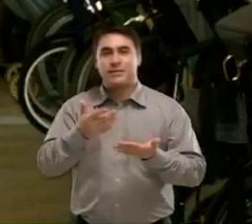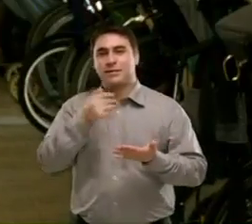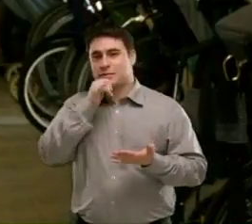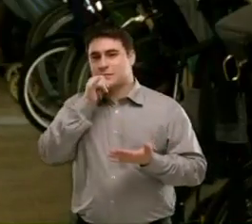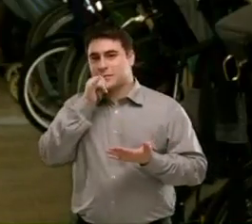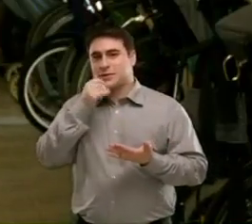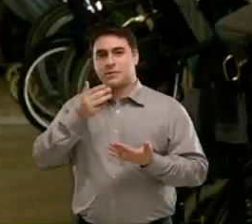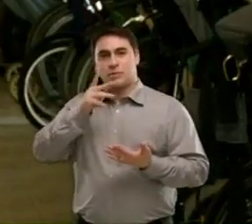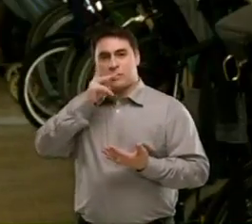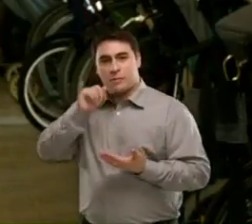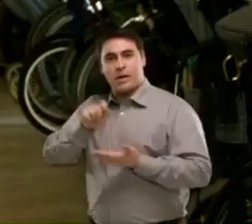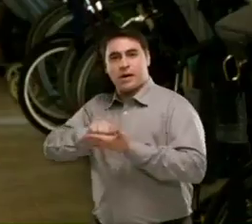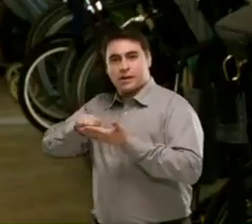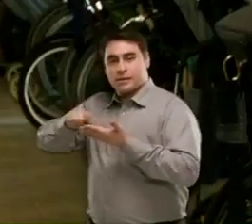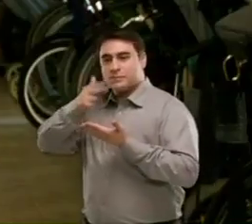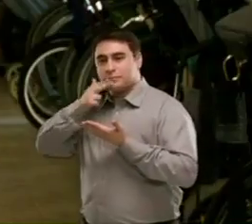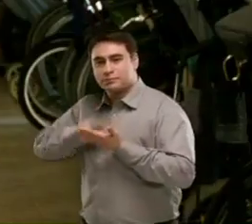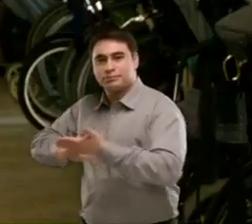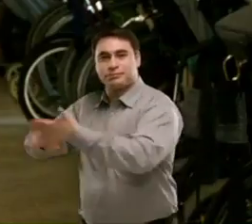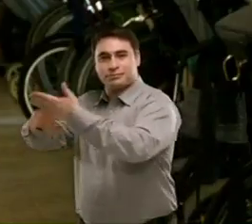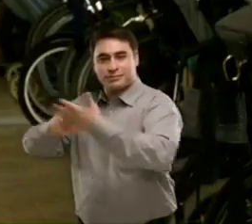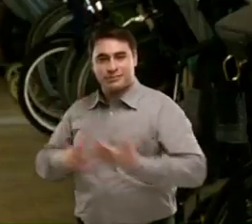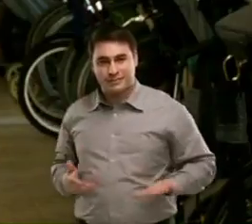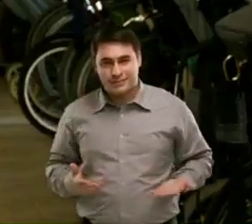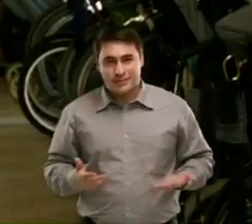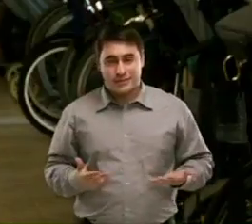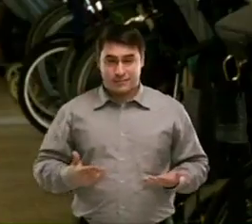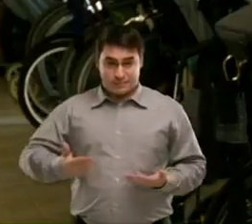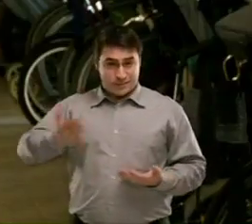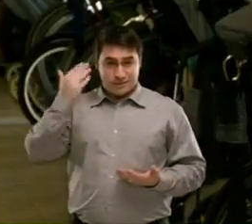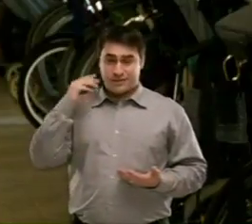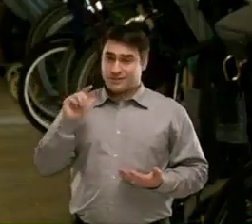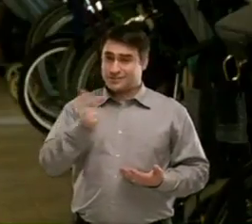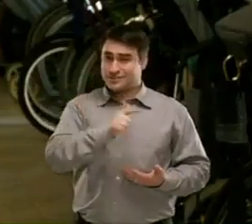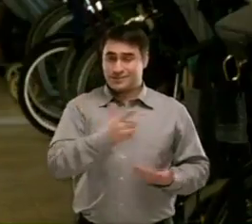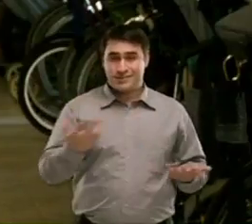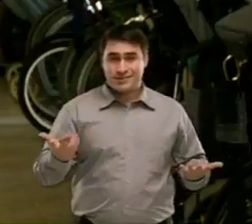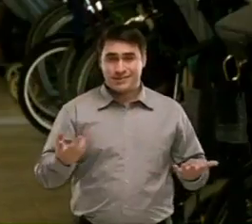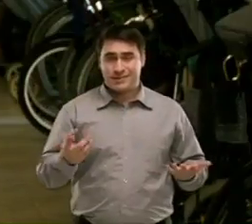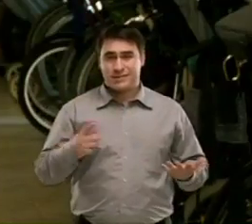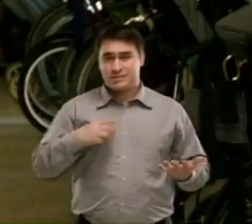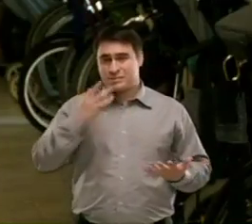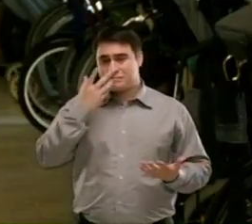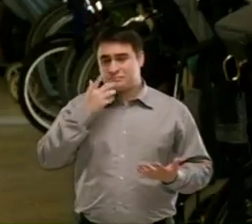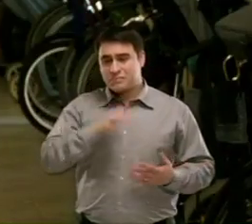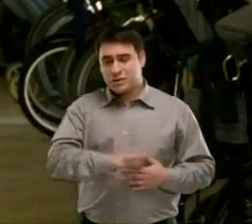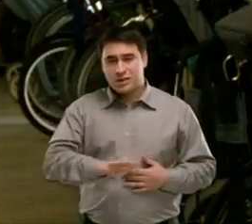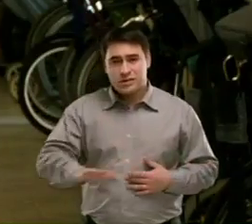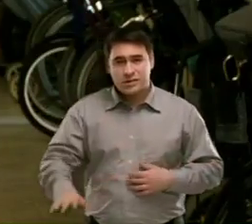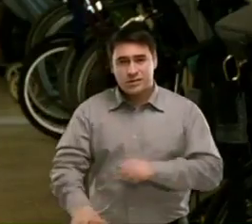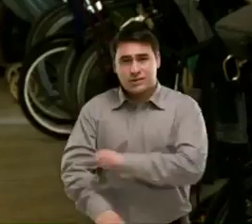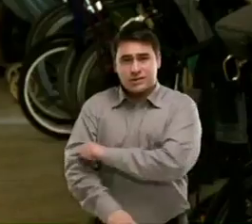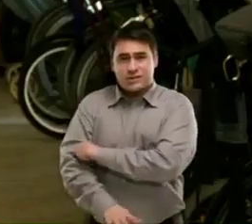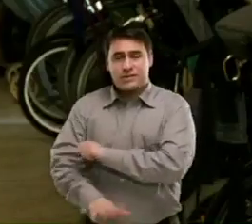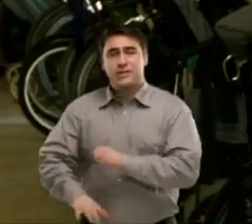(LUCIANE MARIA ZABTOSKI - EDUCATOR - APAE) Initially, that was not the case. He would even self-mutilate, he used to bite himself.